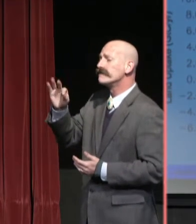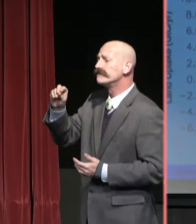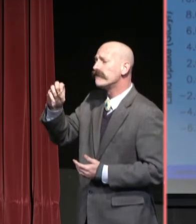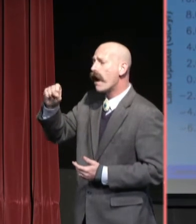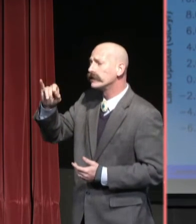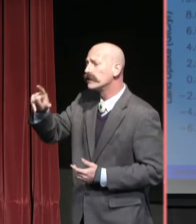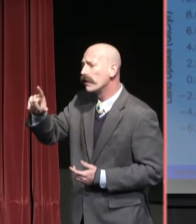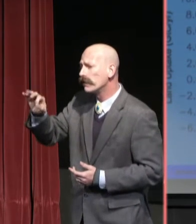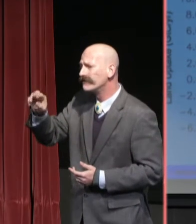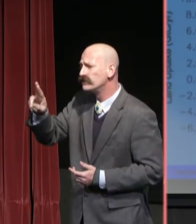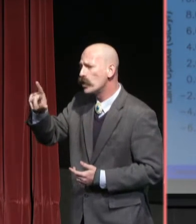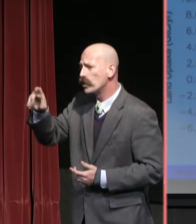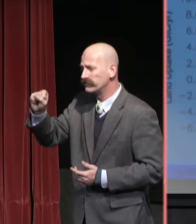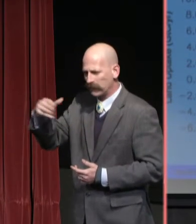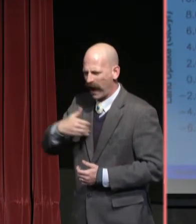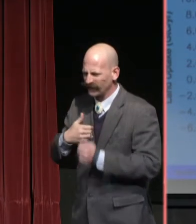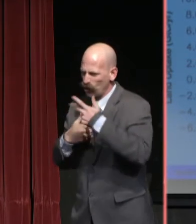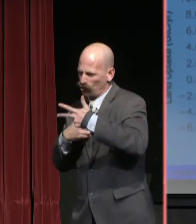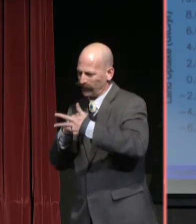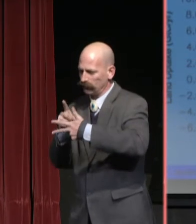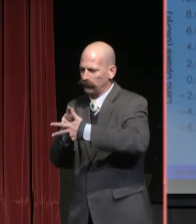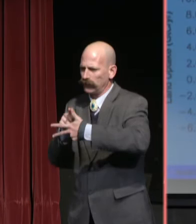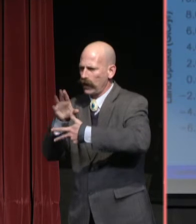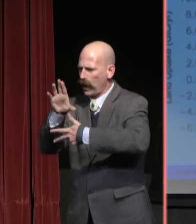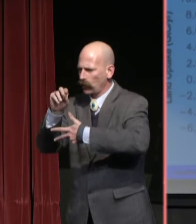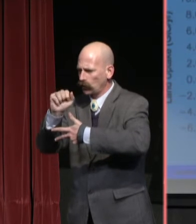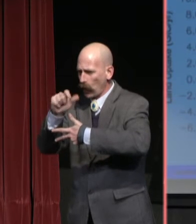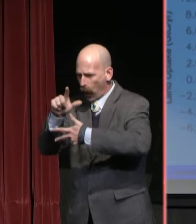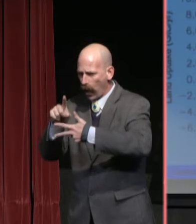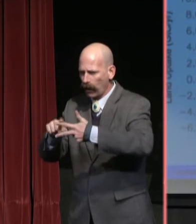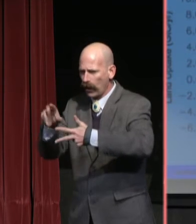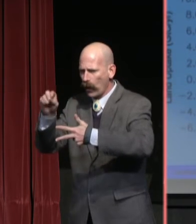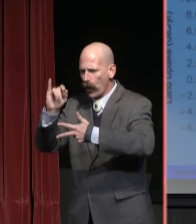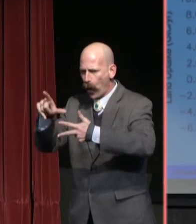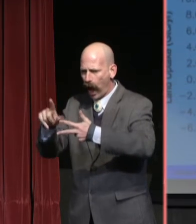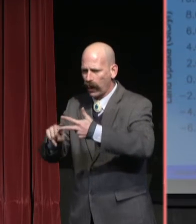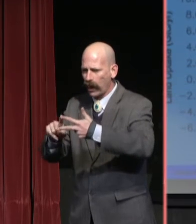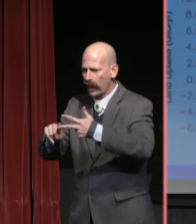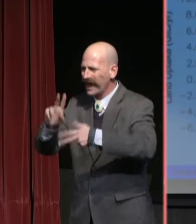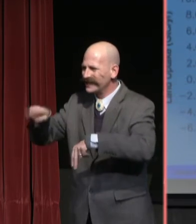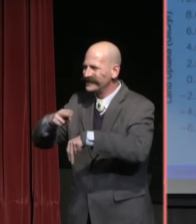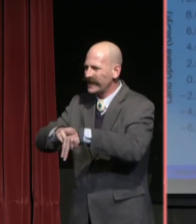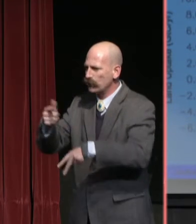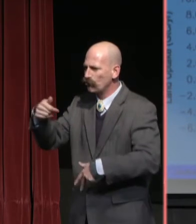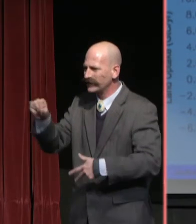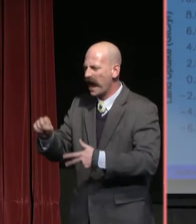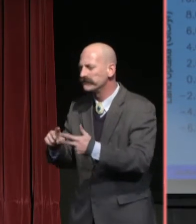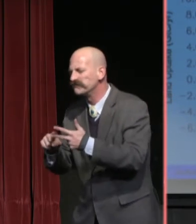There are three kinds of fossil fuels, coal, oil, and natural gas. Natural gas is just methane.